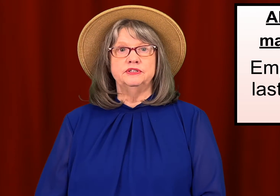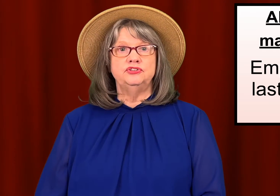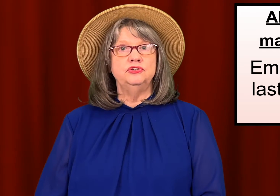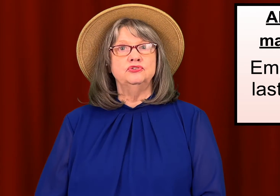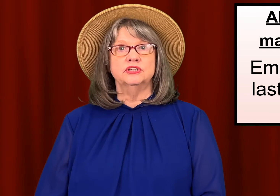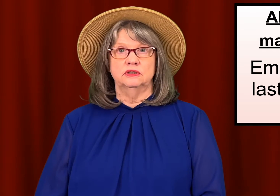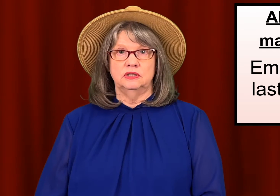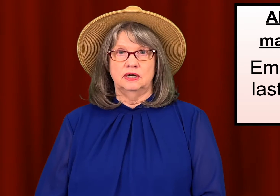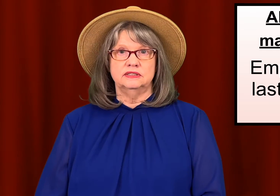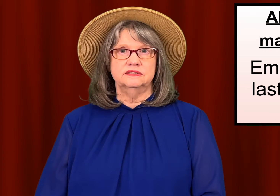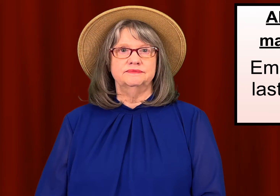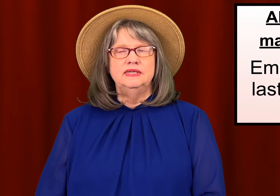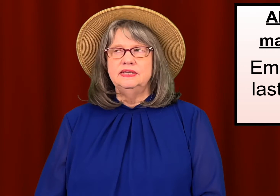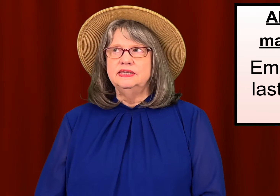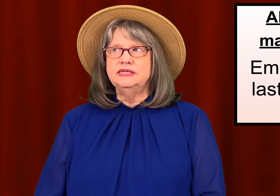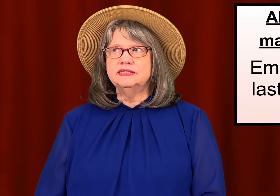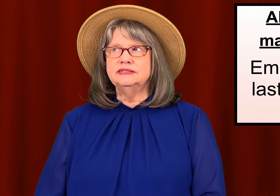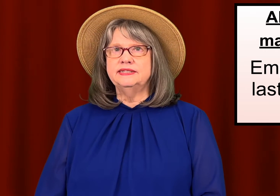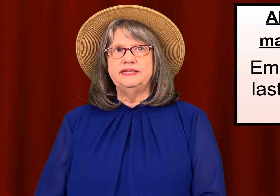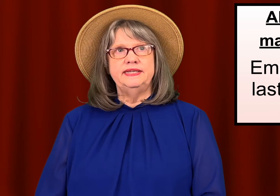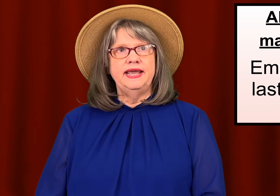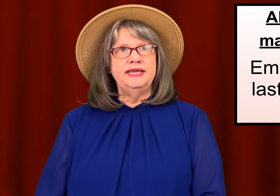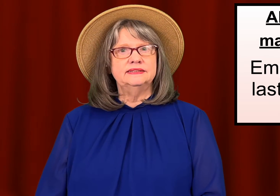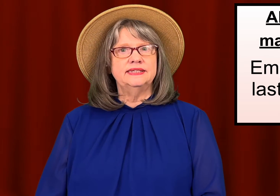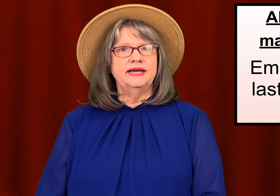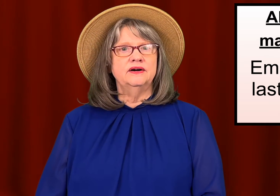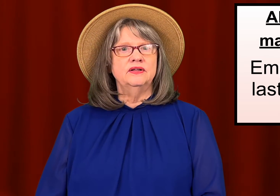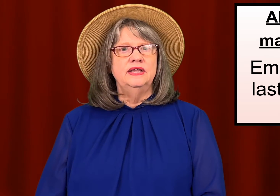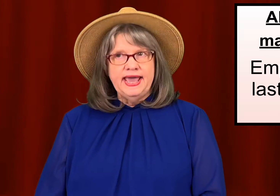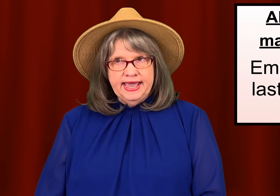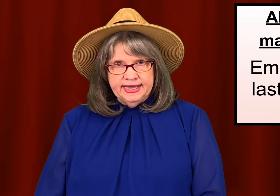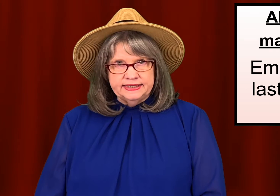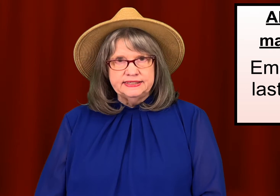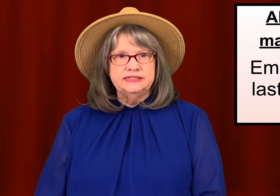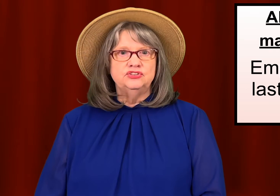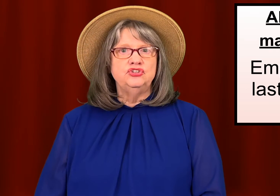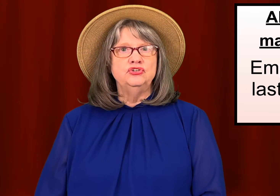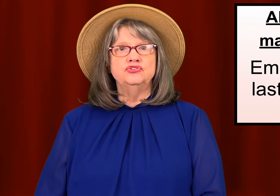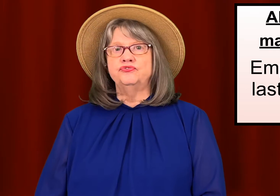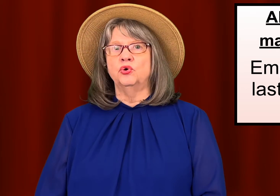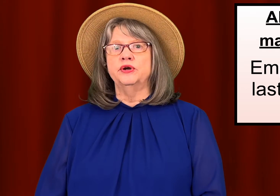it's used a lot. He says that in ASL AND is used for